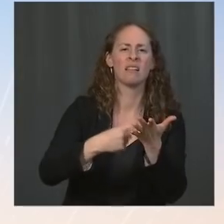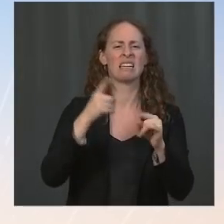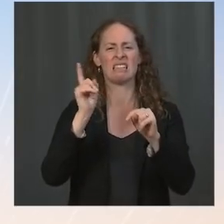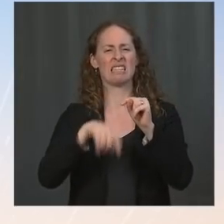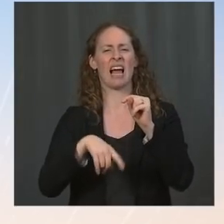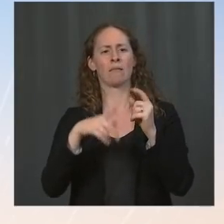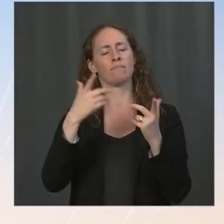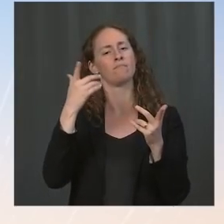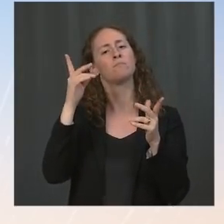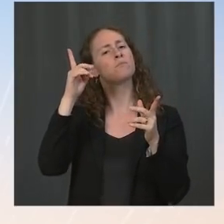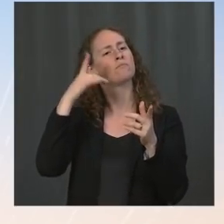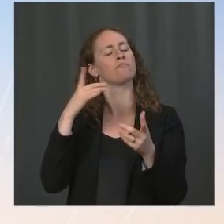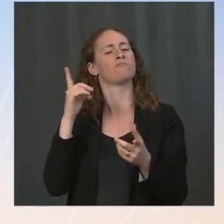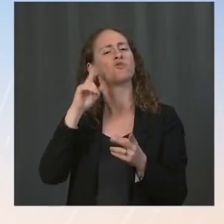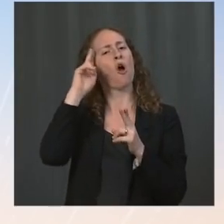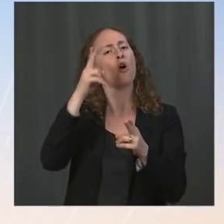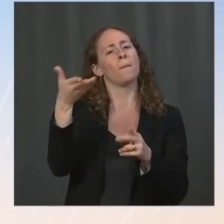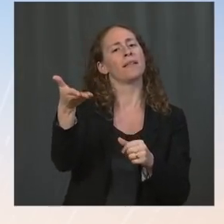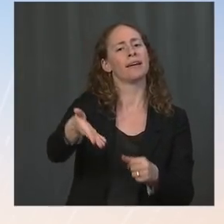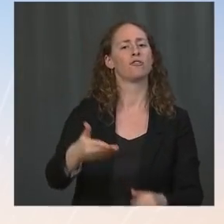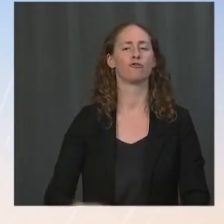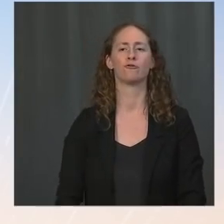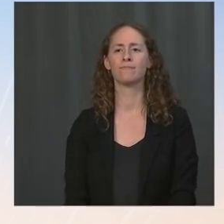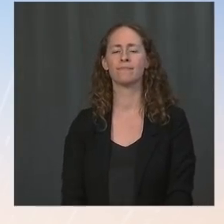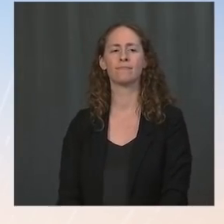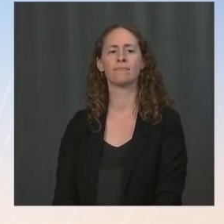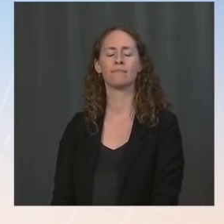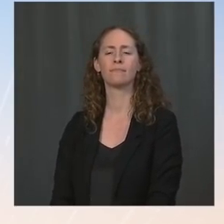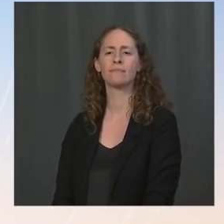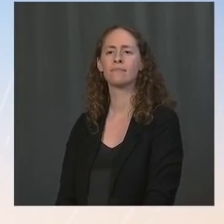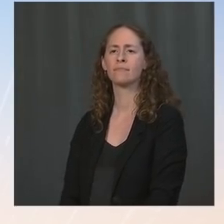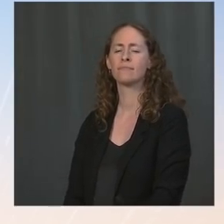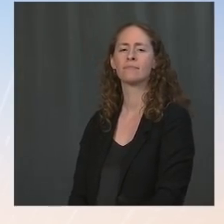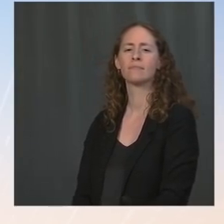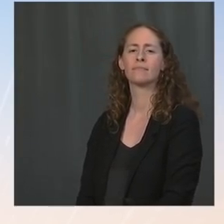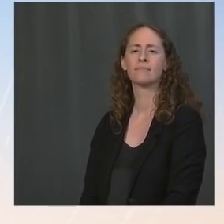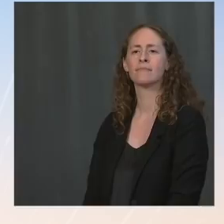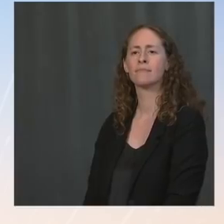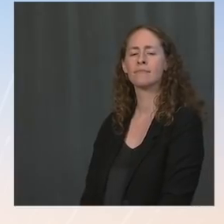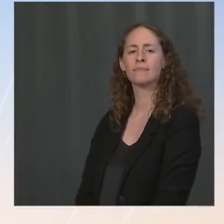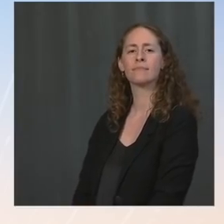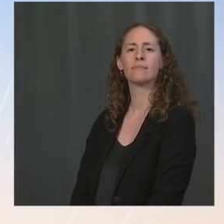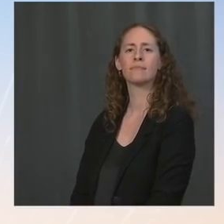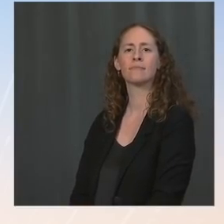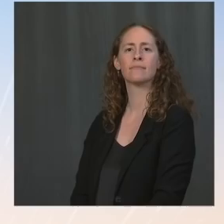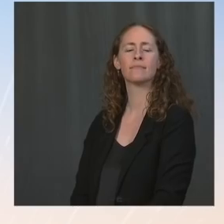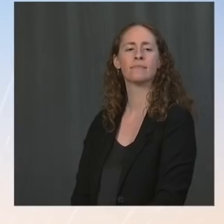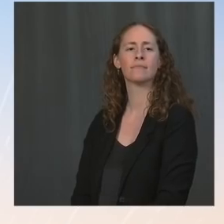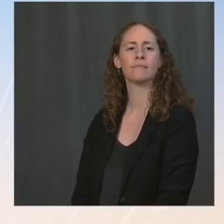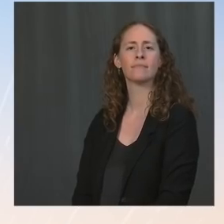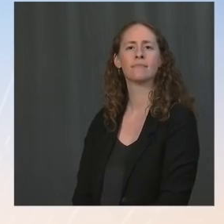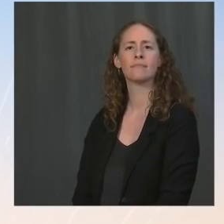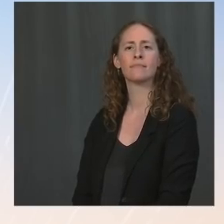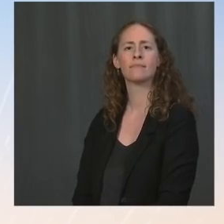The Press: Thank you. >> Ms. Psaki: Go ahead. The Press: Two quick technical questions and one other question. You said 6,000 have been evacuated or otherwise departed.